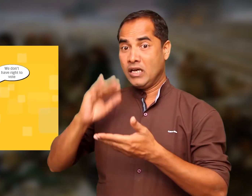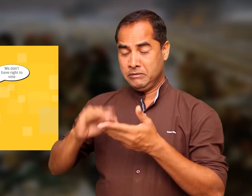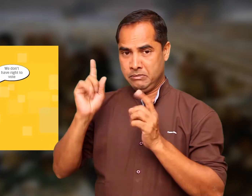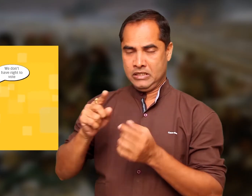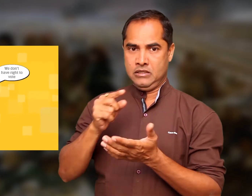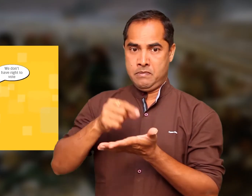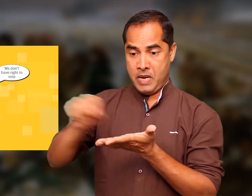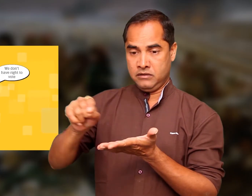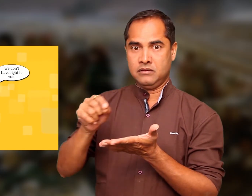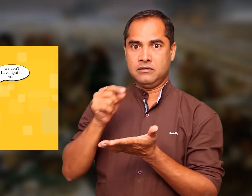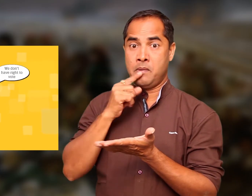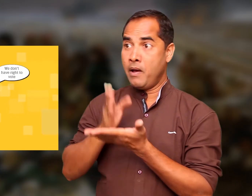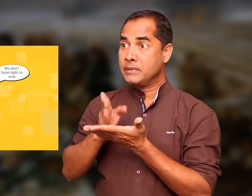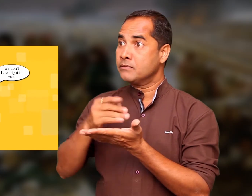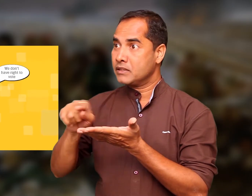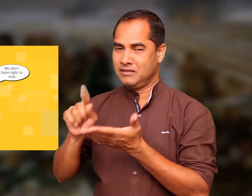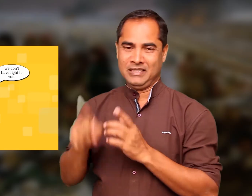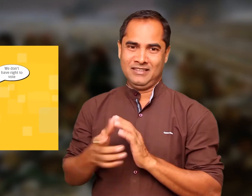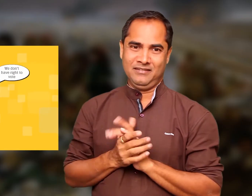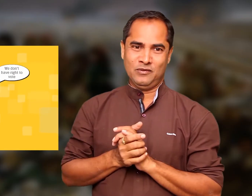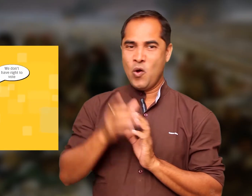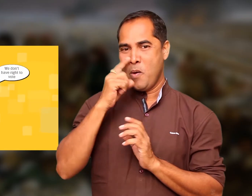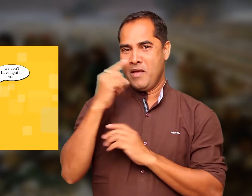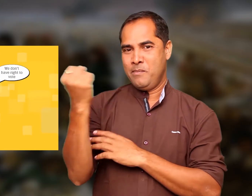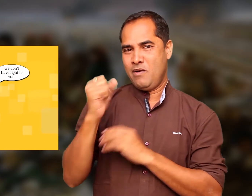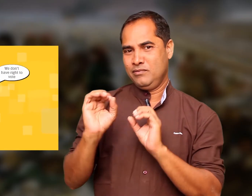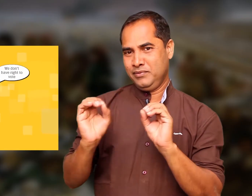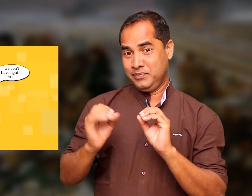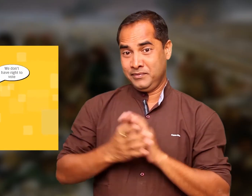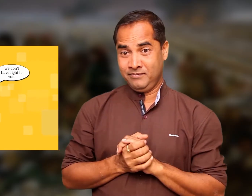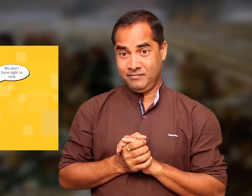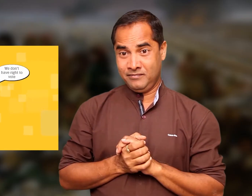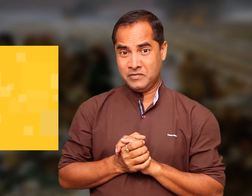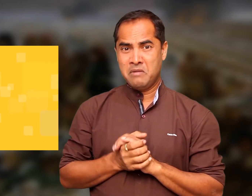have the authority of father and husband. The struggle for the voting